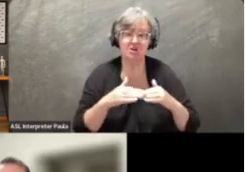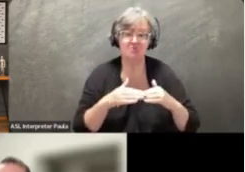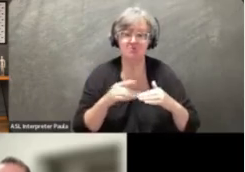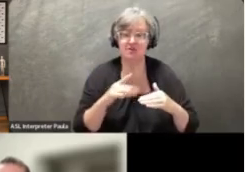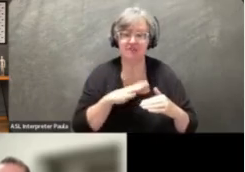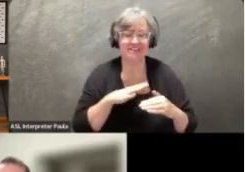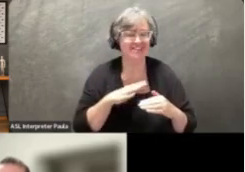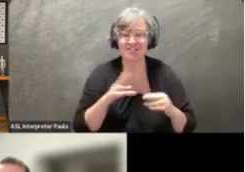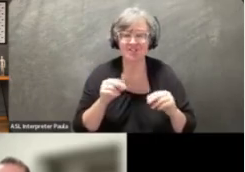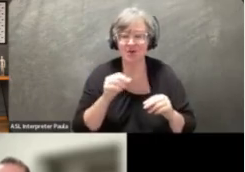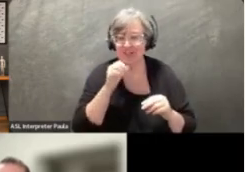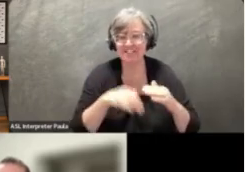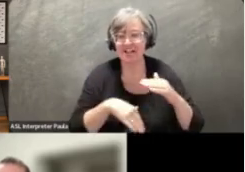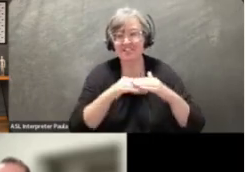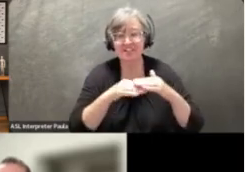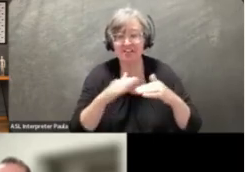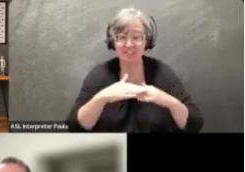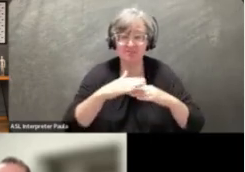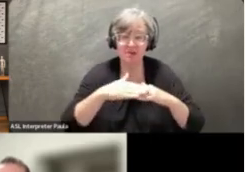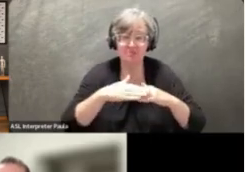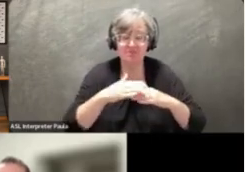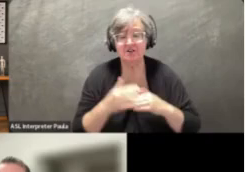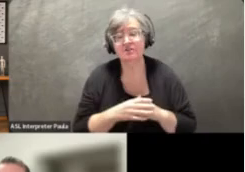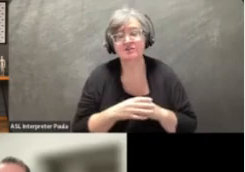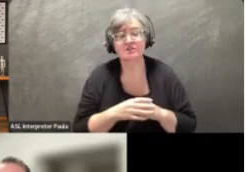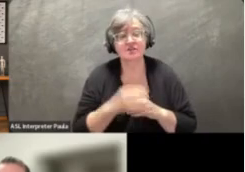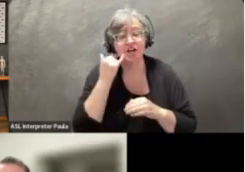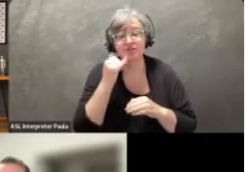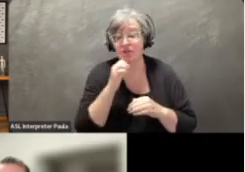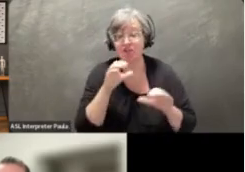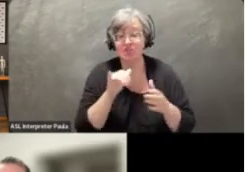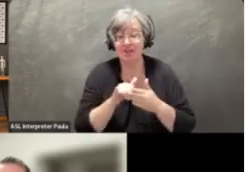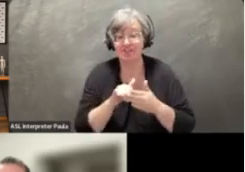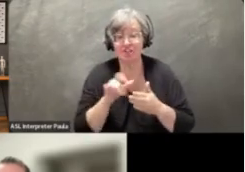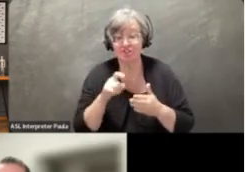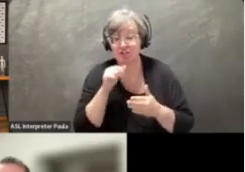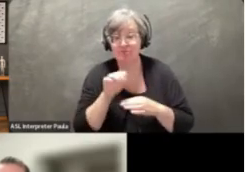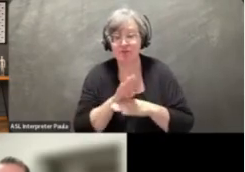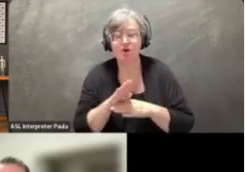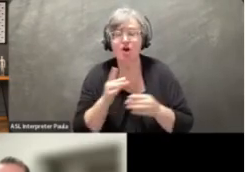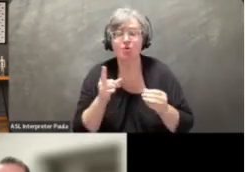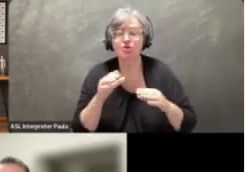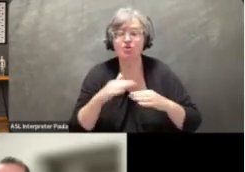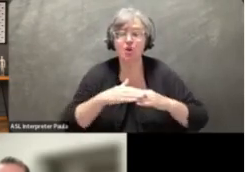that's not the ceiling, that's the ground. If you're not doing that, you probably shouldn't be in business. What are we doing to go beyond that, to meet the